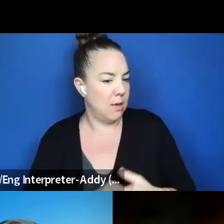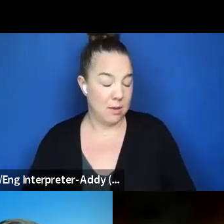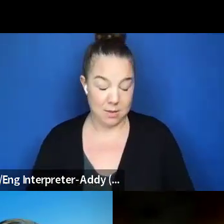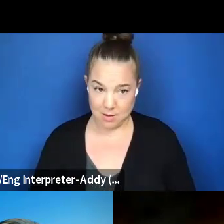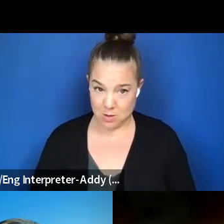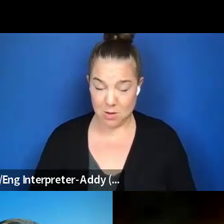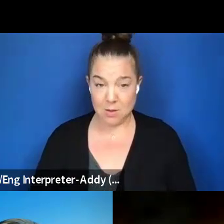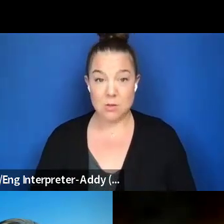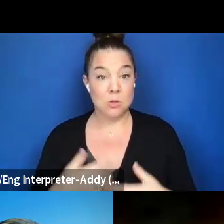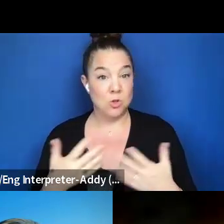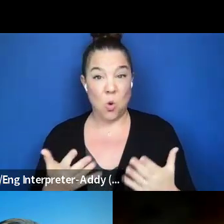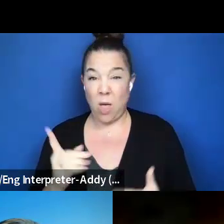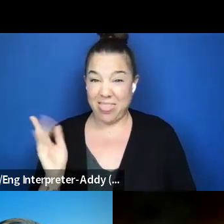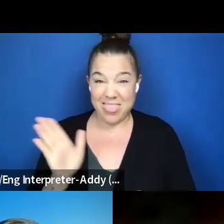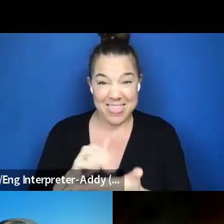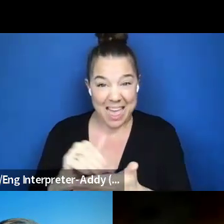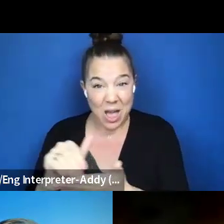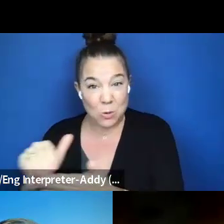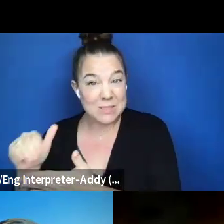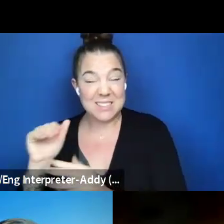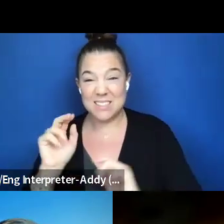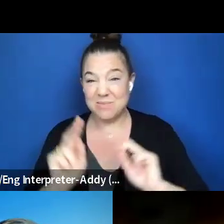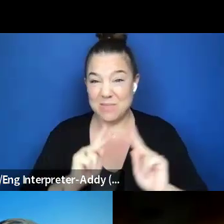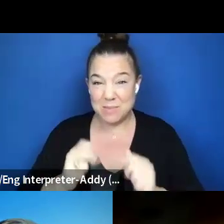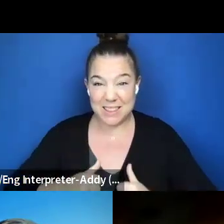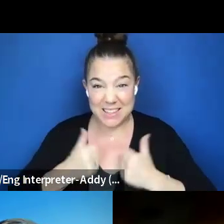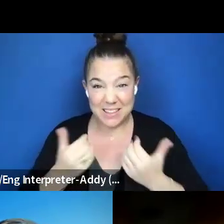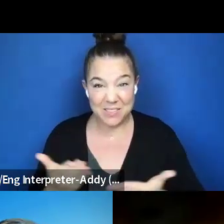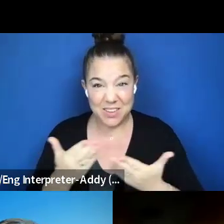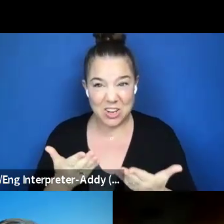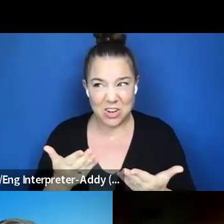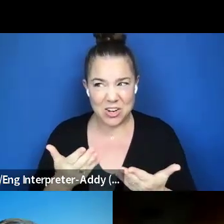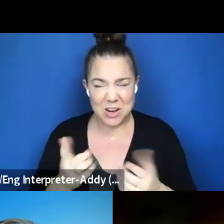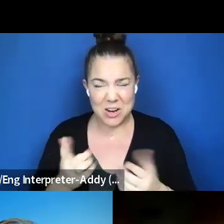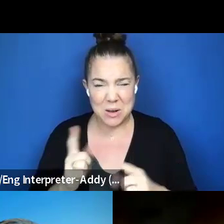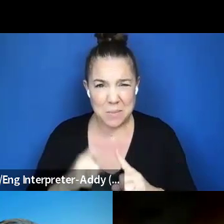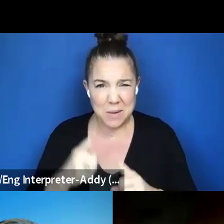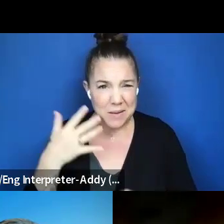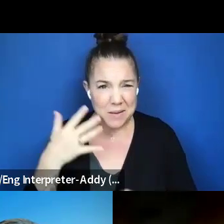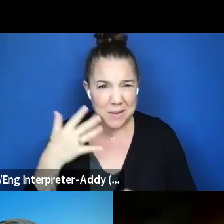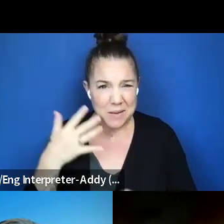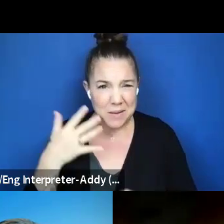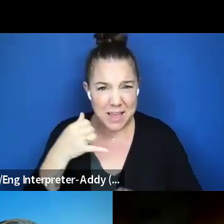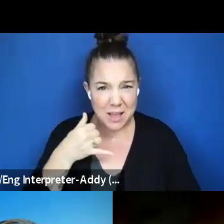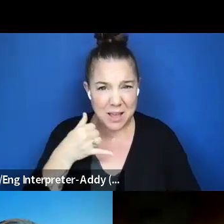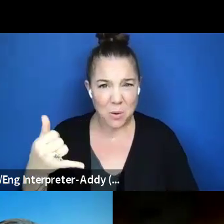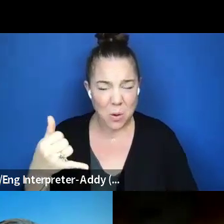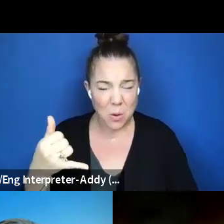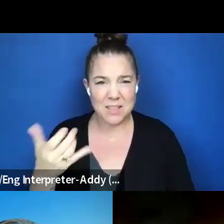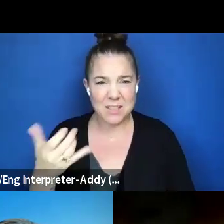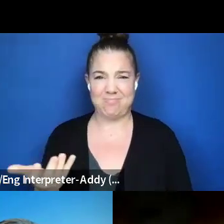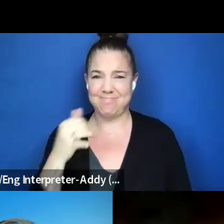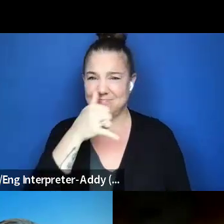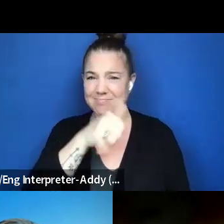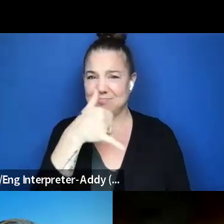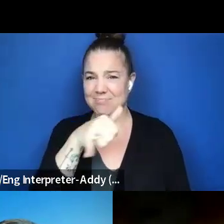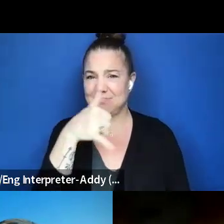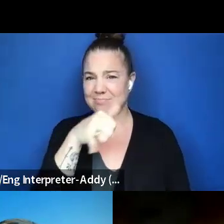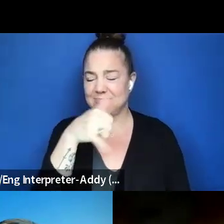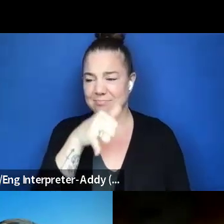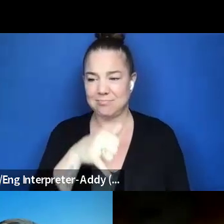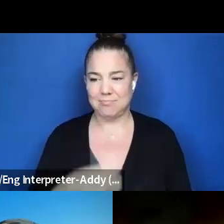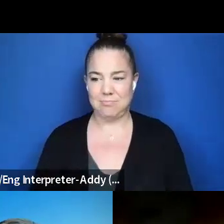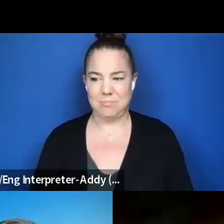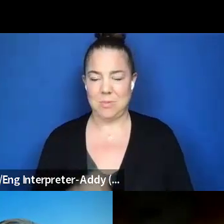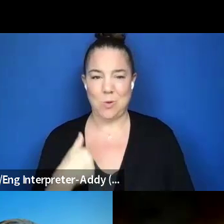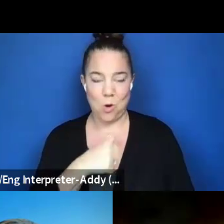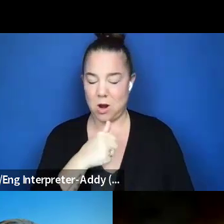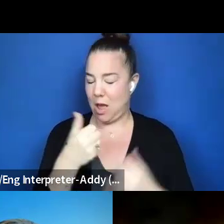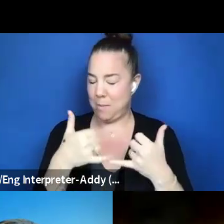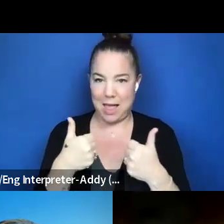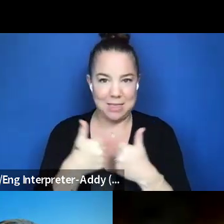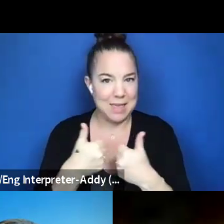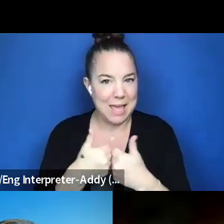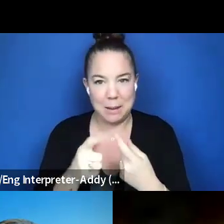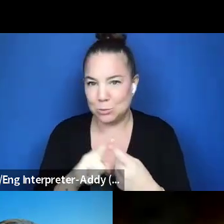Don Posh: these thousands and thousands of constituents, we can't get 5 calls, you know it's it's kind of ridiculous somewhere. We are not playing this game to win. We're just kinda